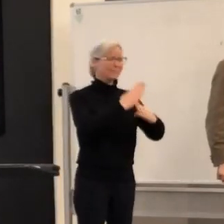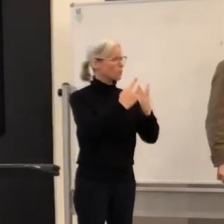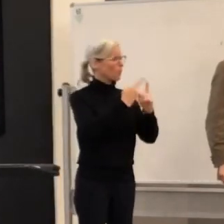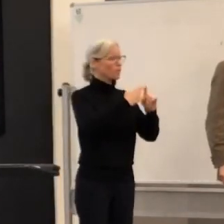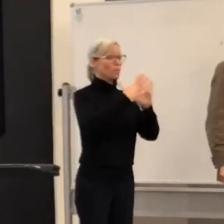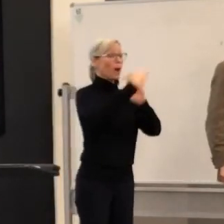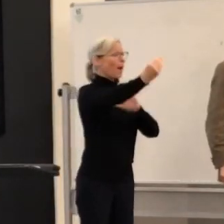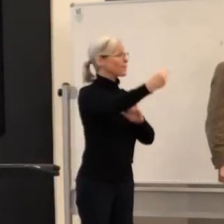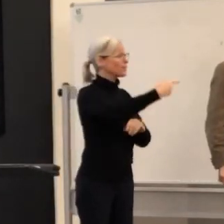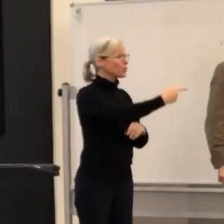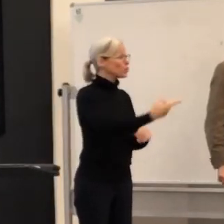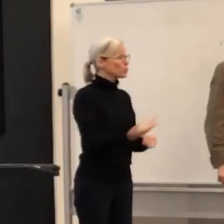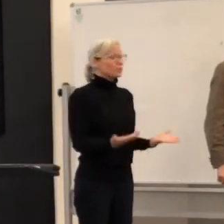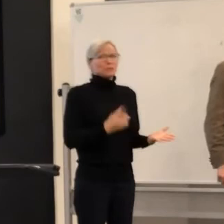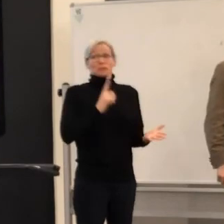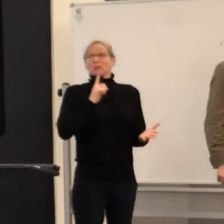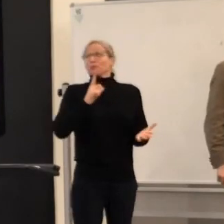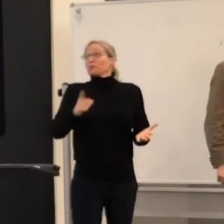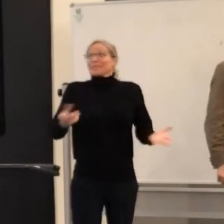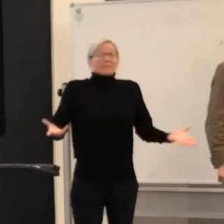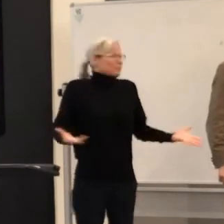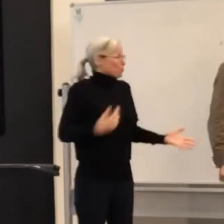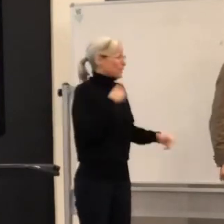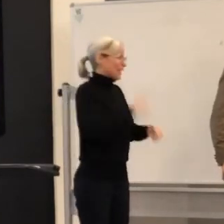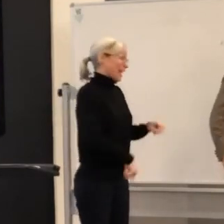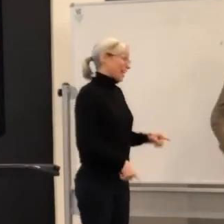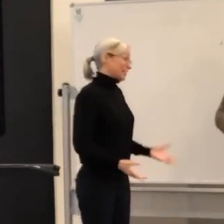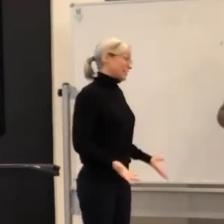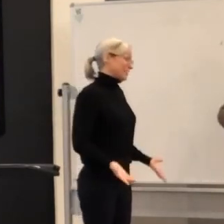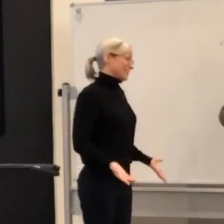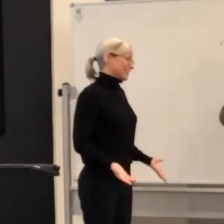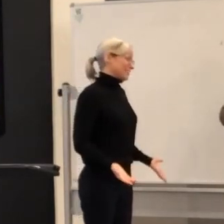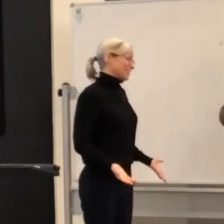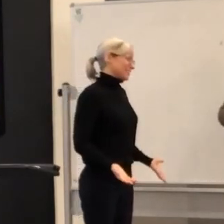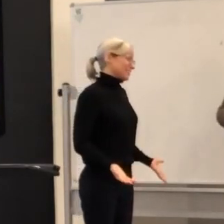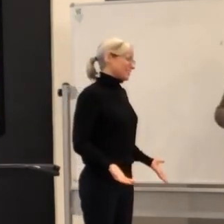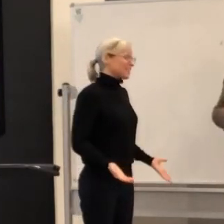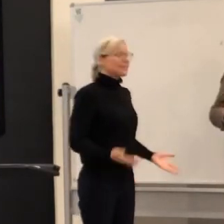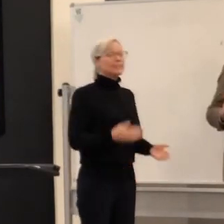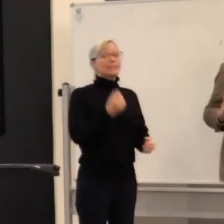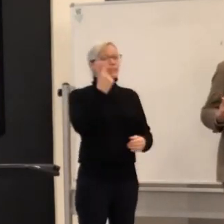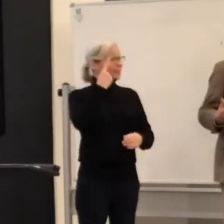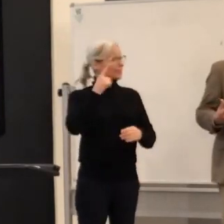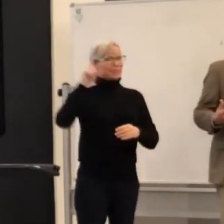we can never stop anyone from copying you. All of these forms of legal protection are there